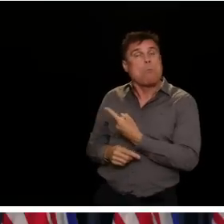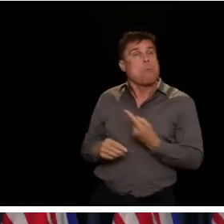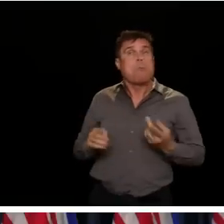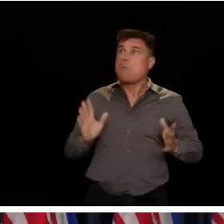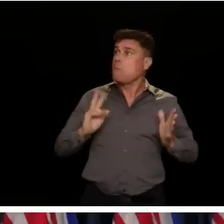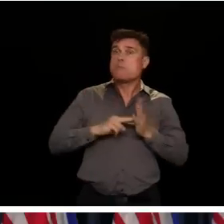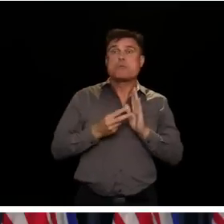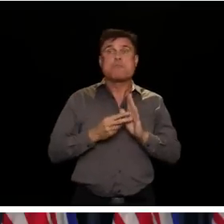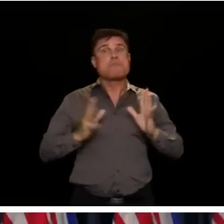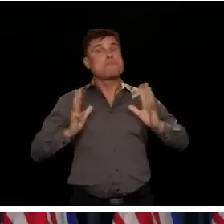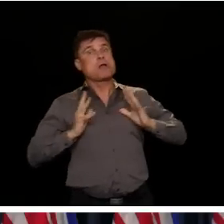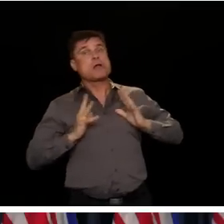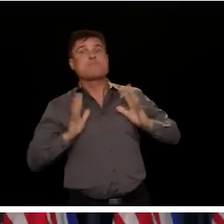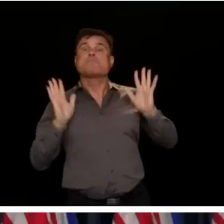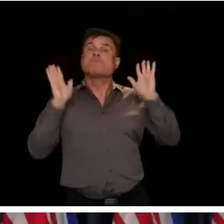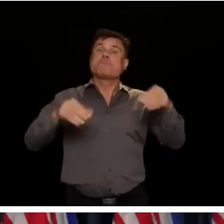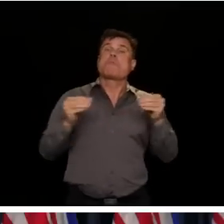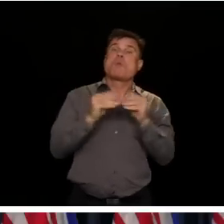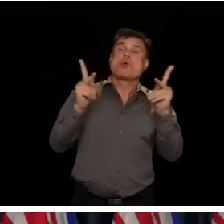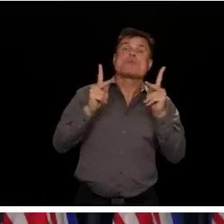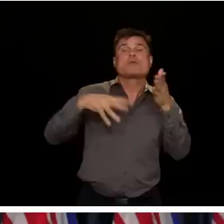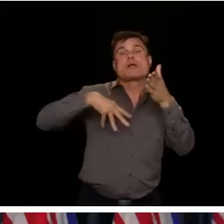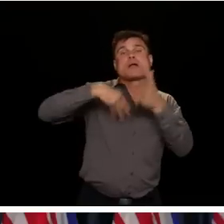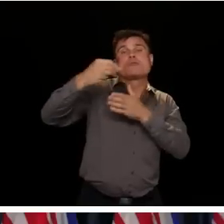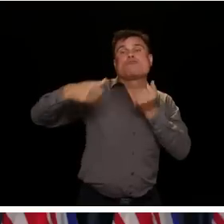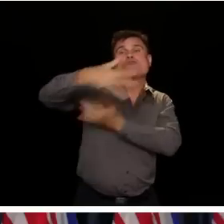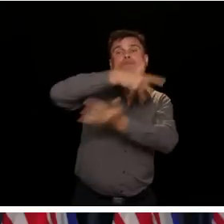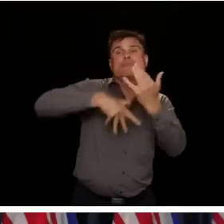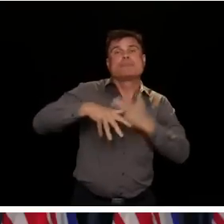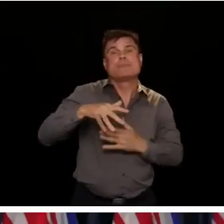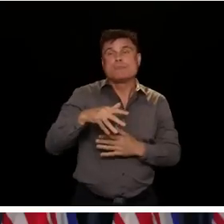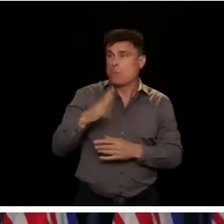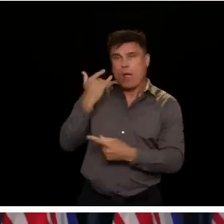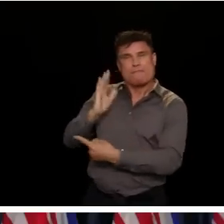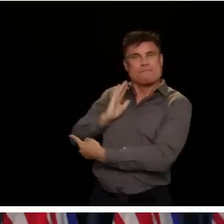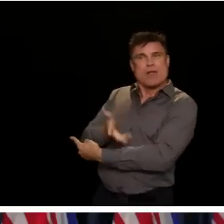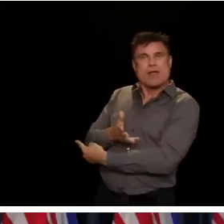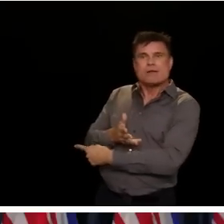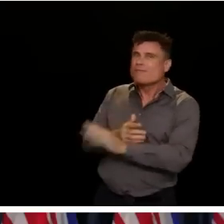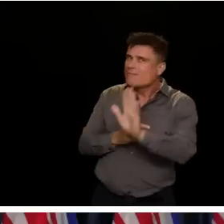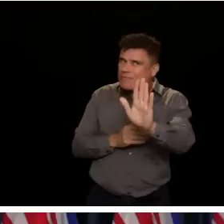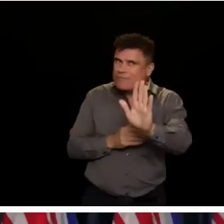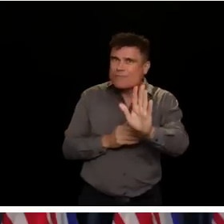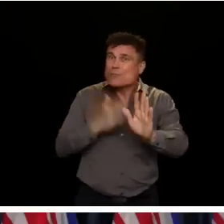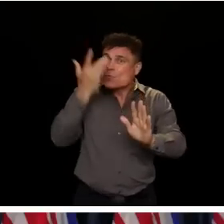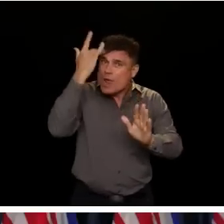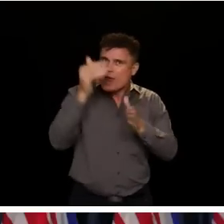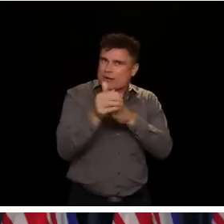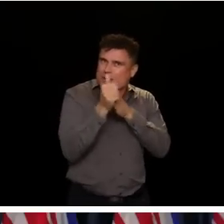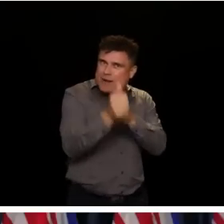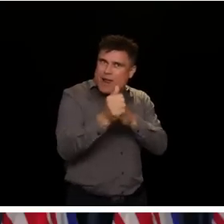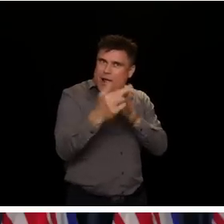is we need to maintain control of the epidemic in BC